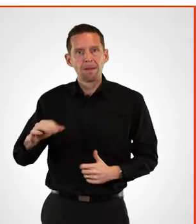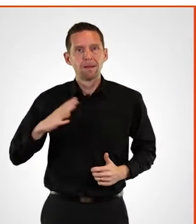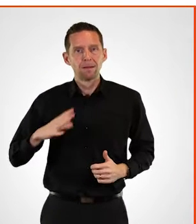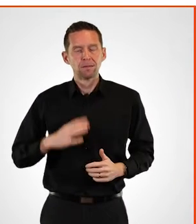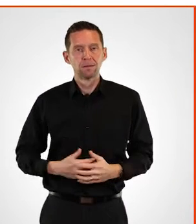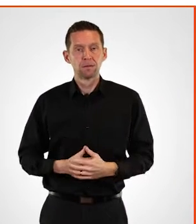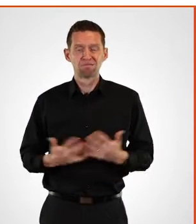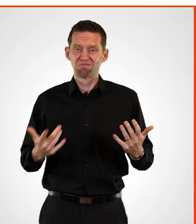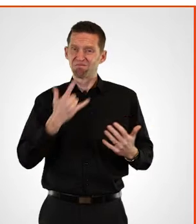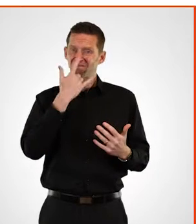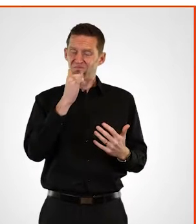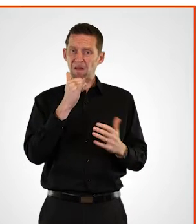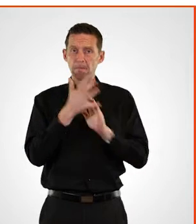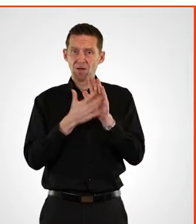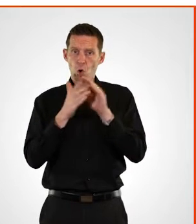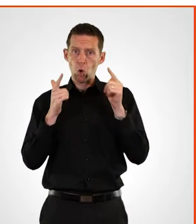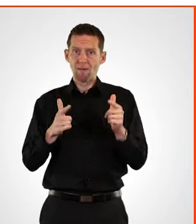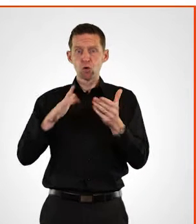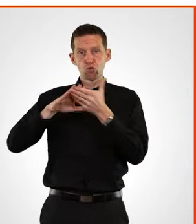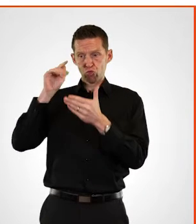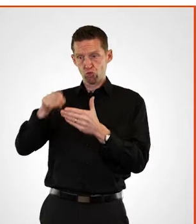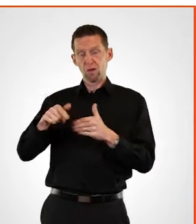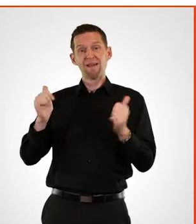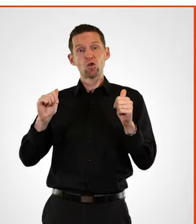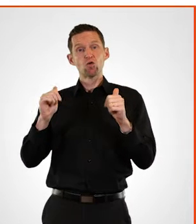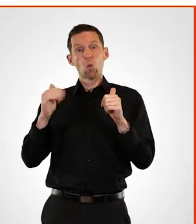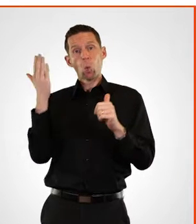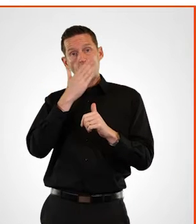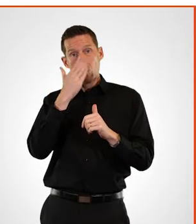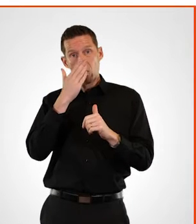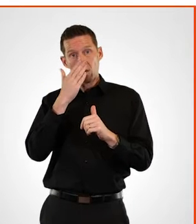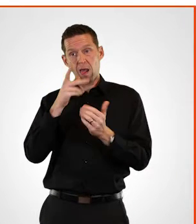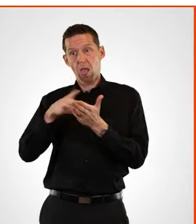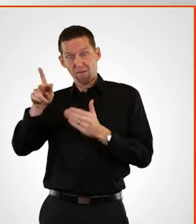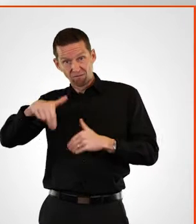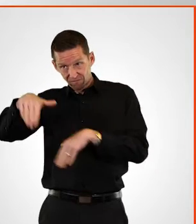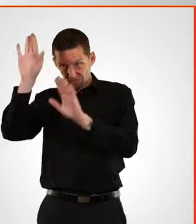and unfortunately, what we have is lots of students who are leaving school